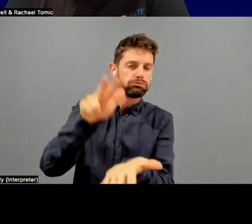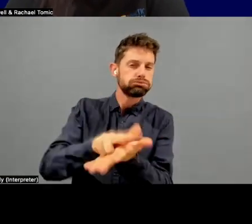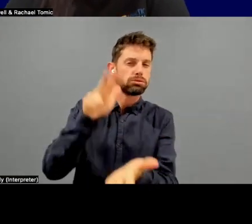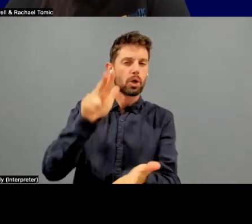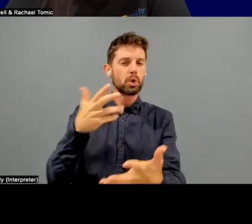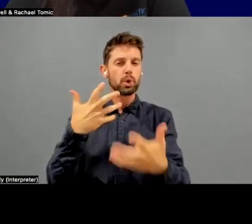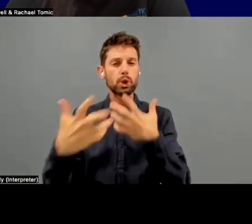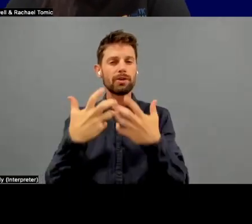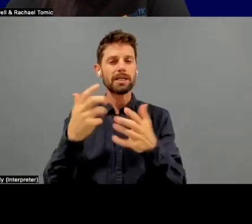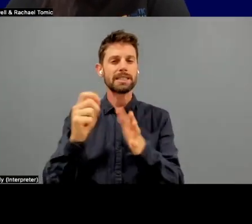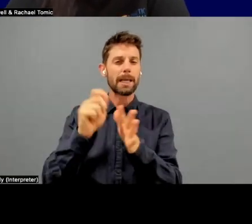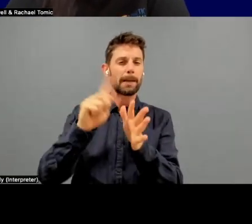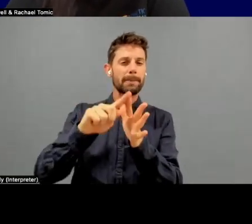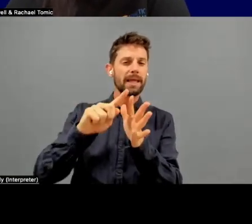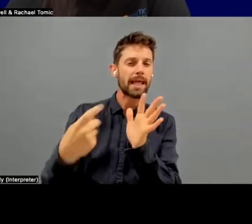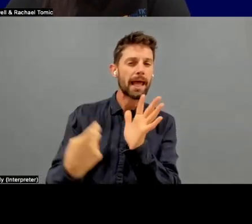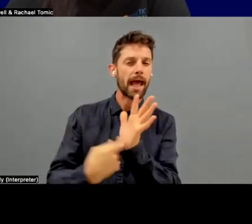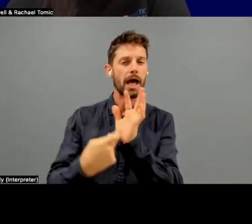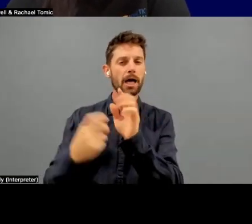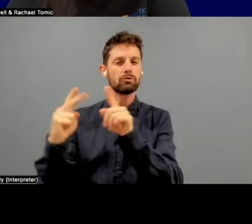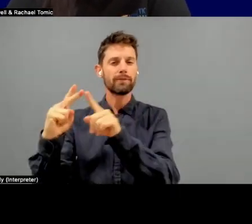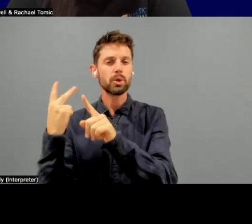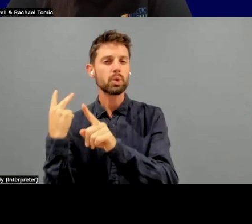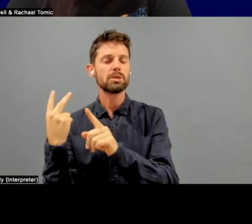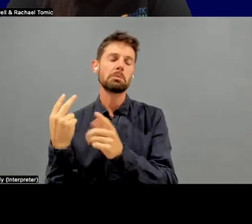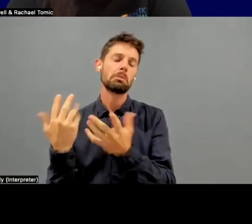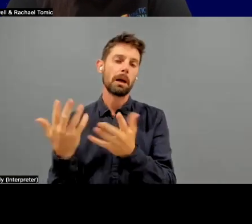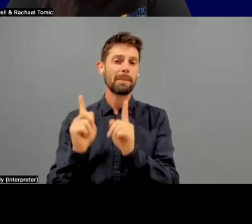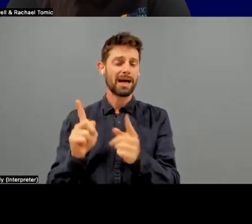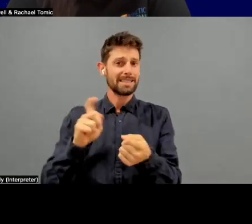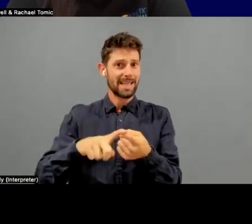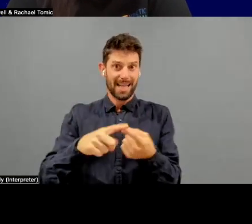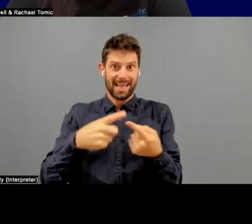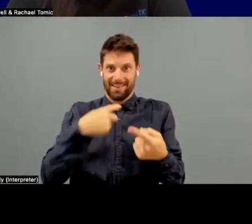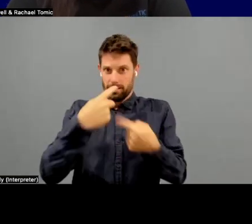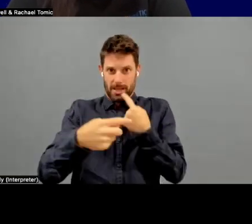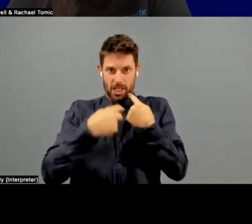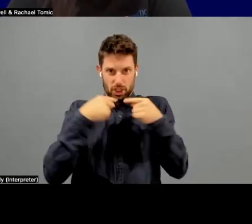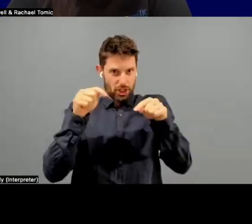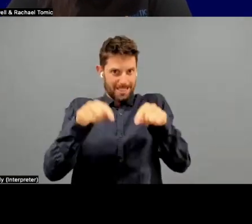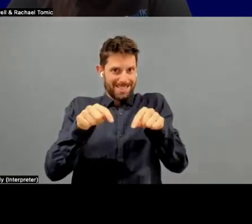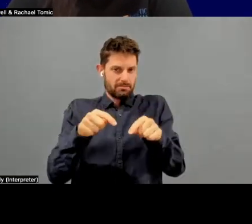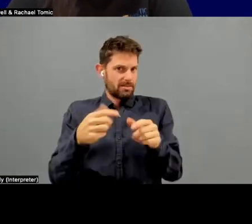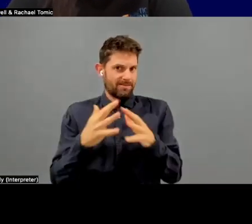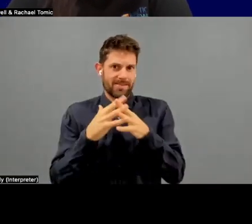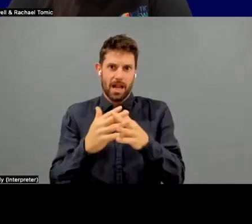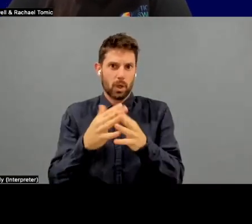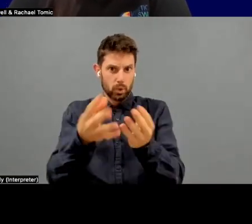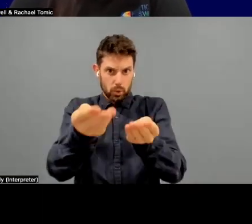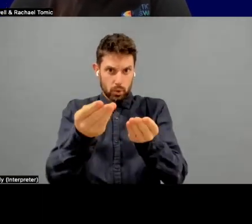in the community of what is going on for our kids, then I think that is a fantastic thing.